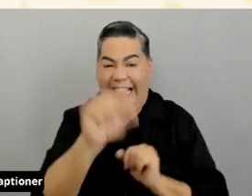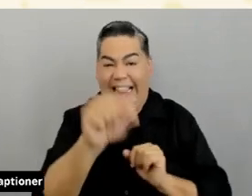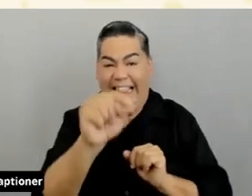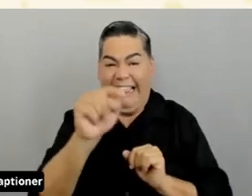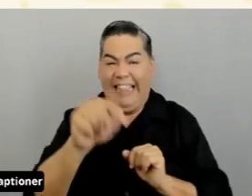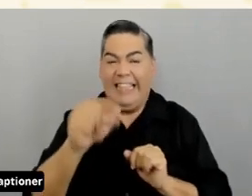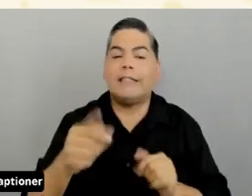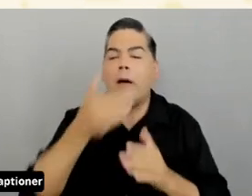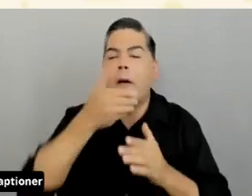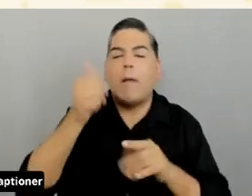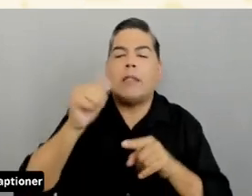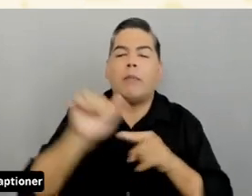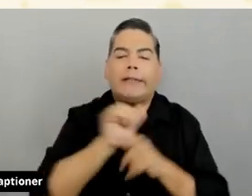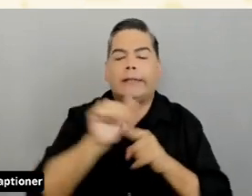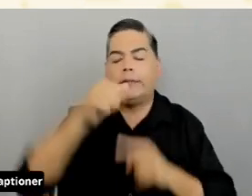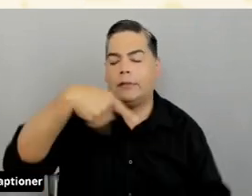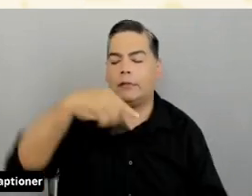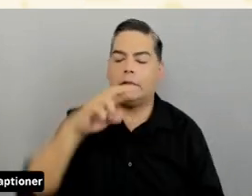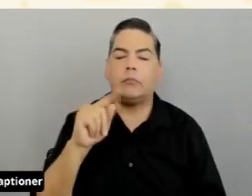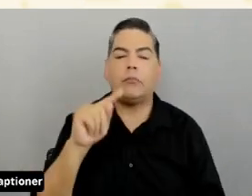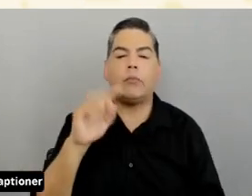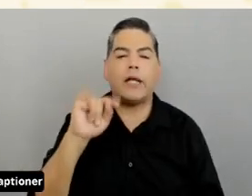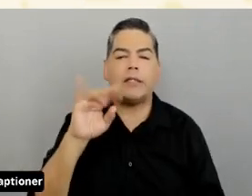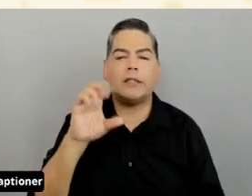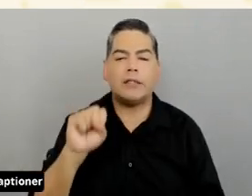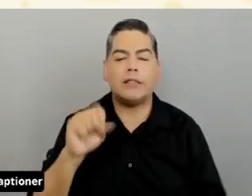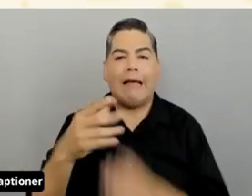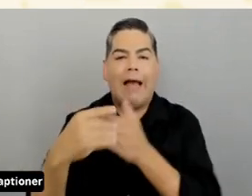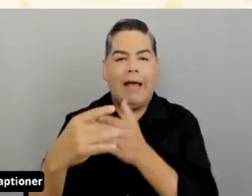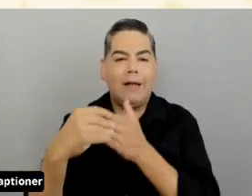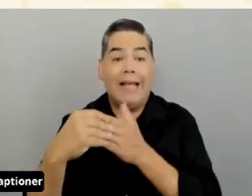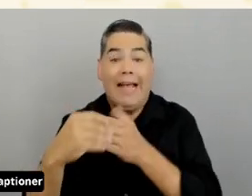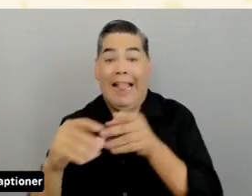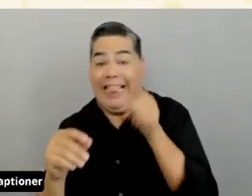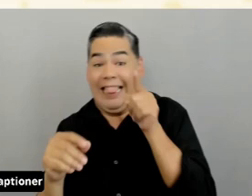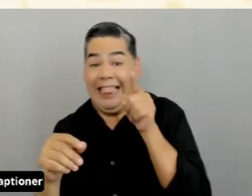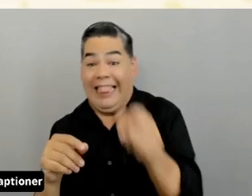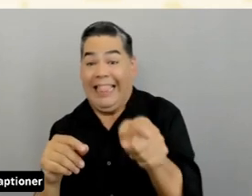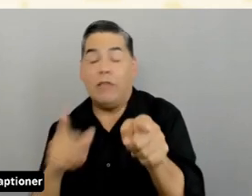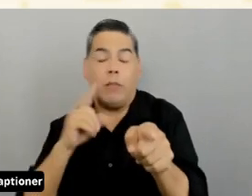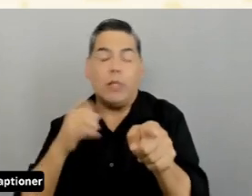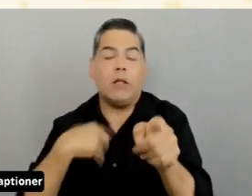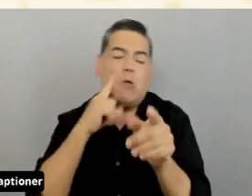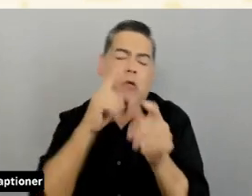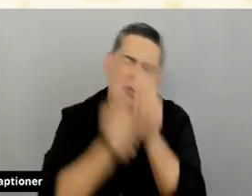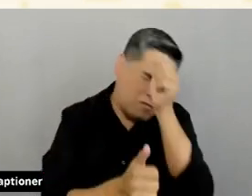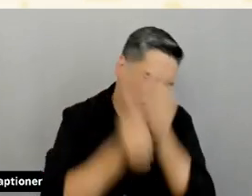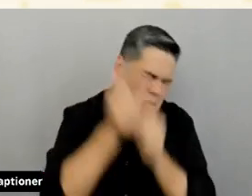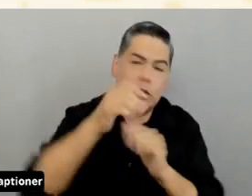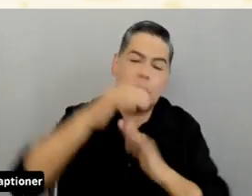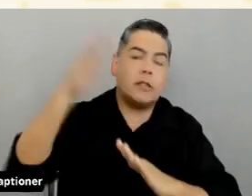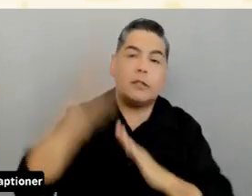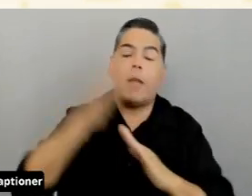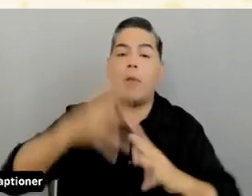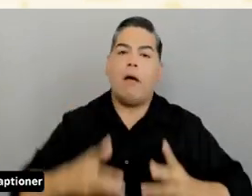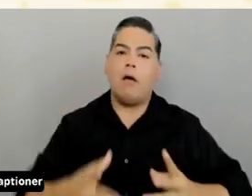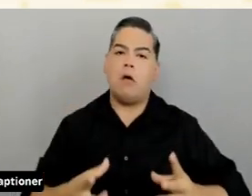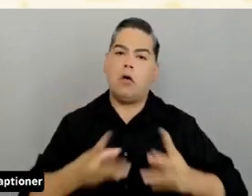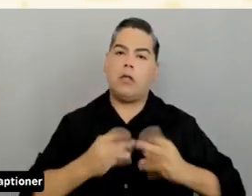In this page, you will find the most-accepted interaction patterns